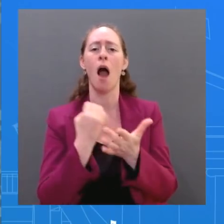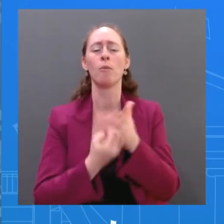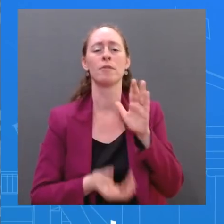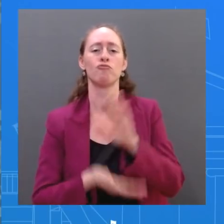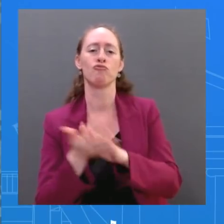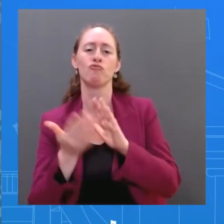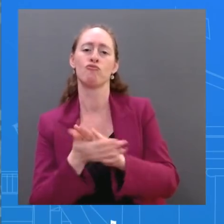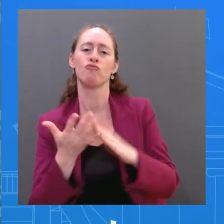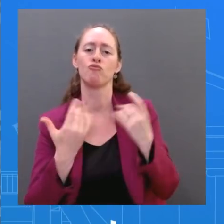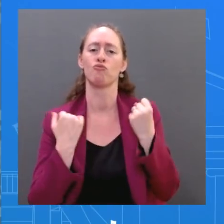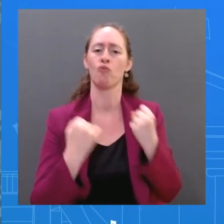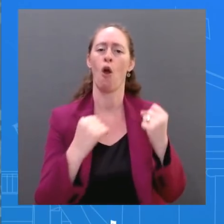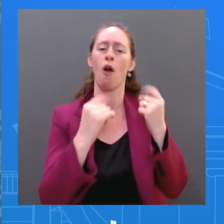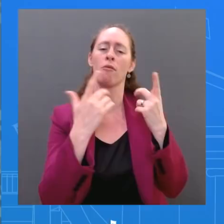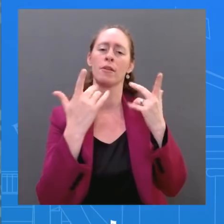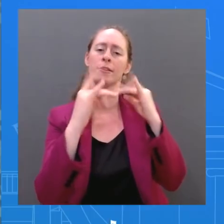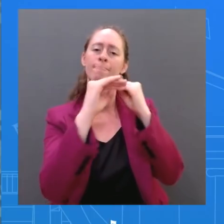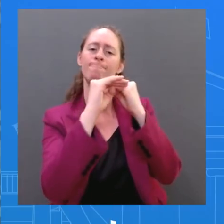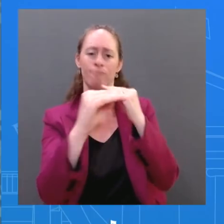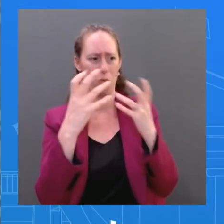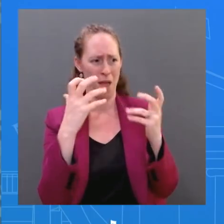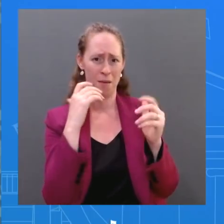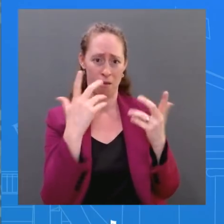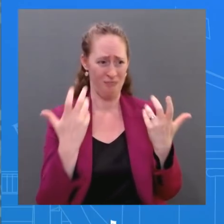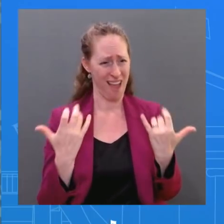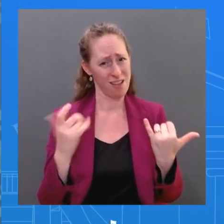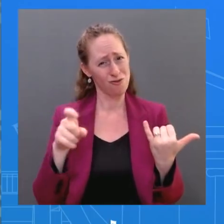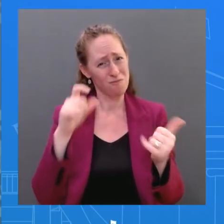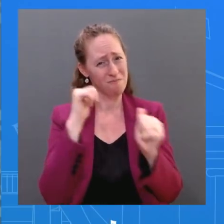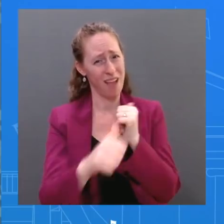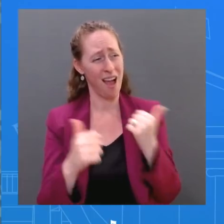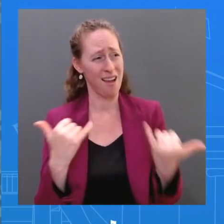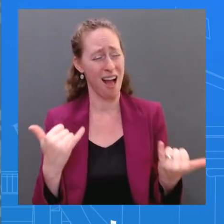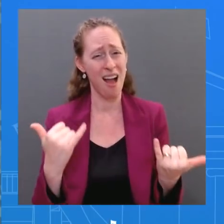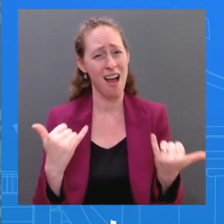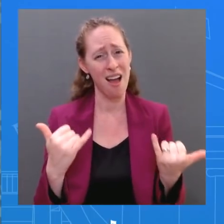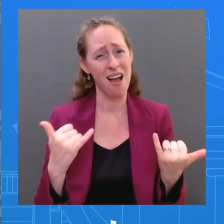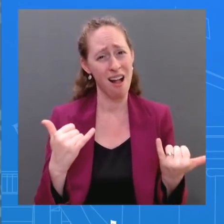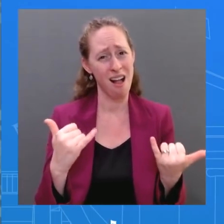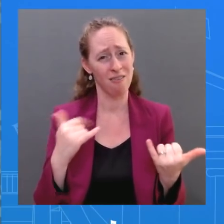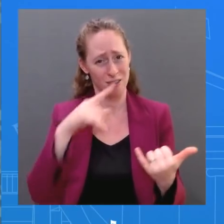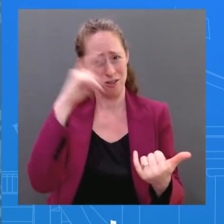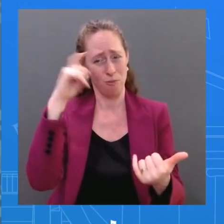And we're going to continue to work to make that happen. We know companies are making decisions now